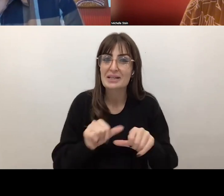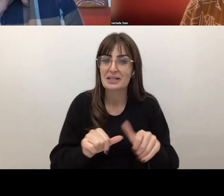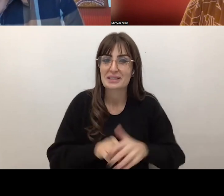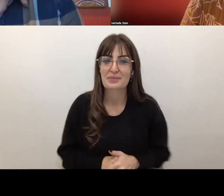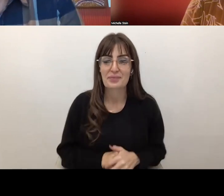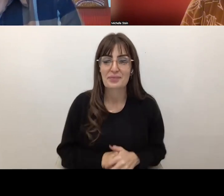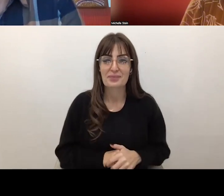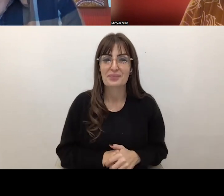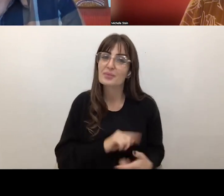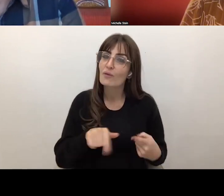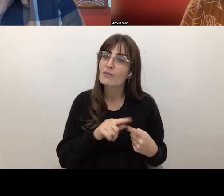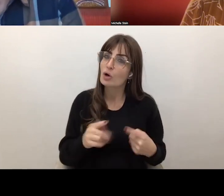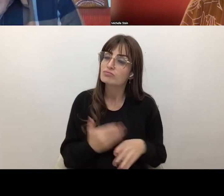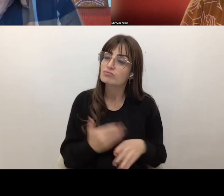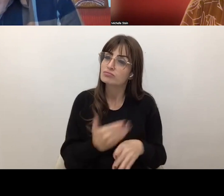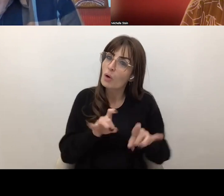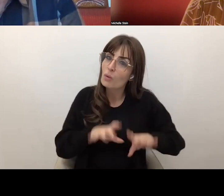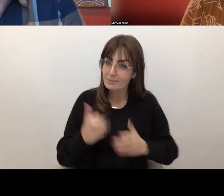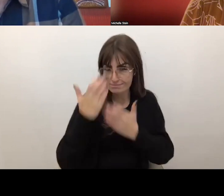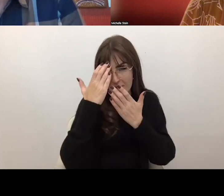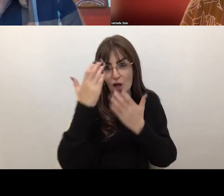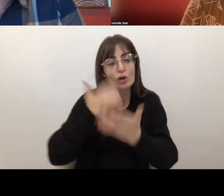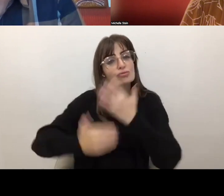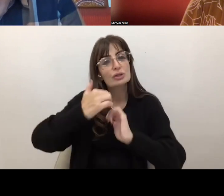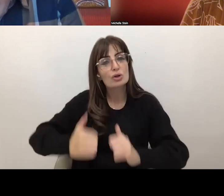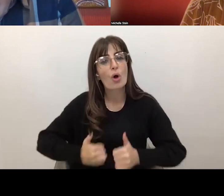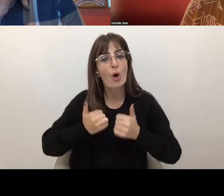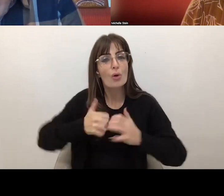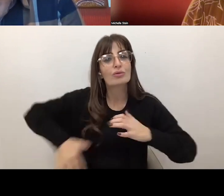Firstly, I would like to acknowledge the traditional owners of the lands on which we